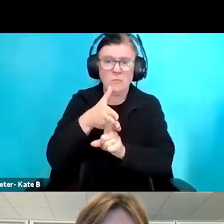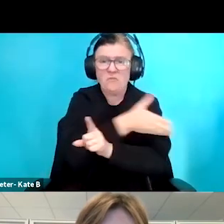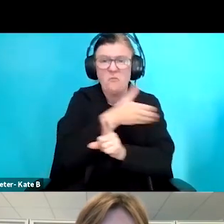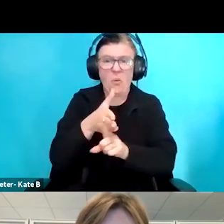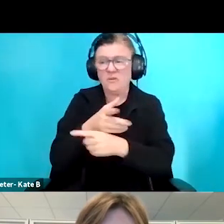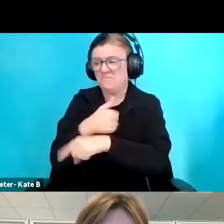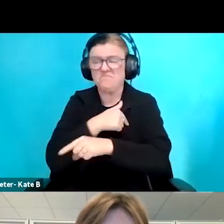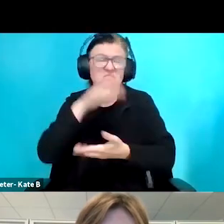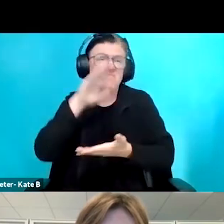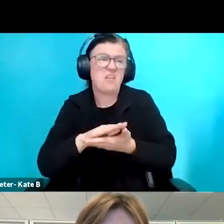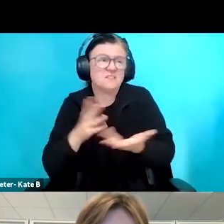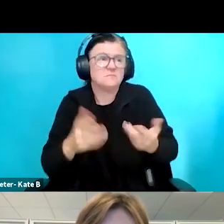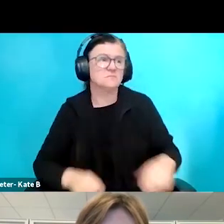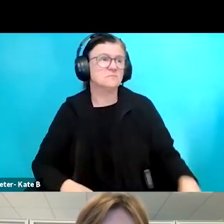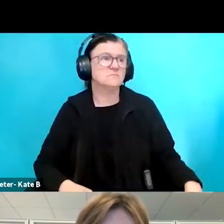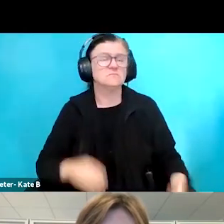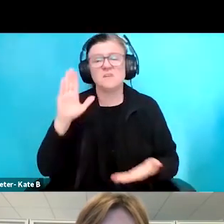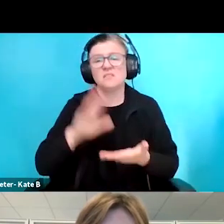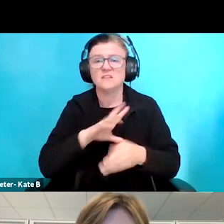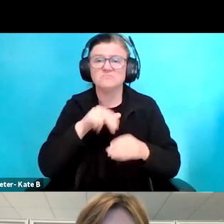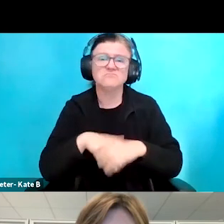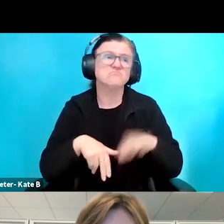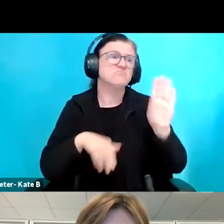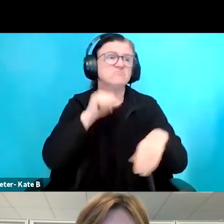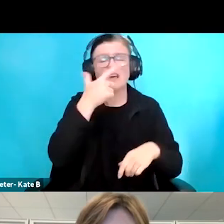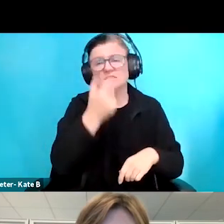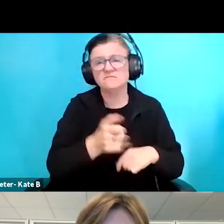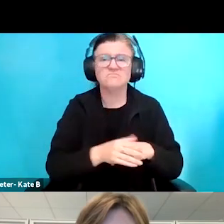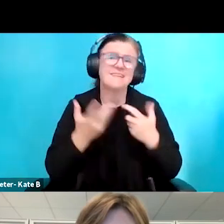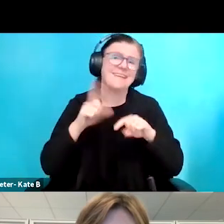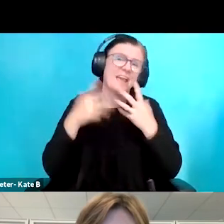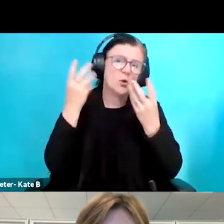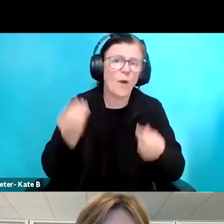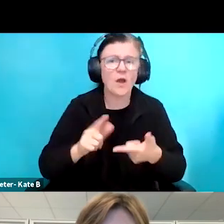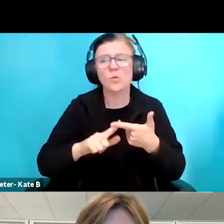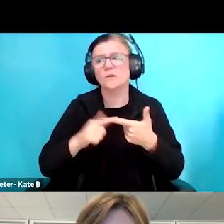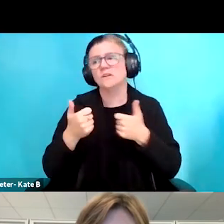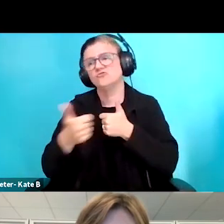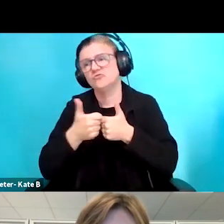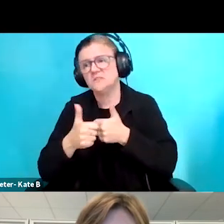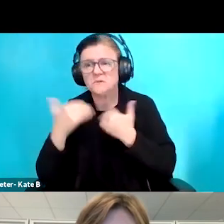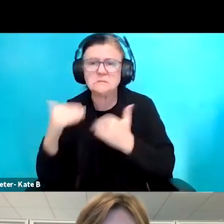or I didn’t feel like I heard from on these calls that people had said I didn’t feel